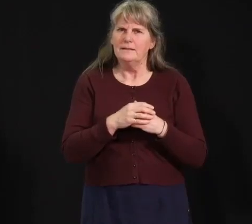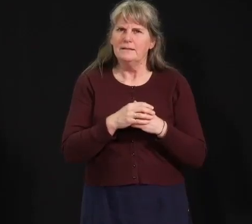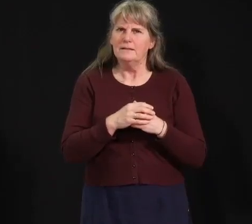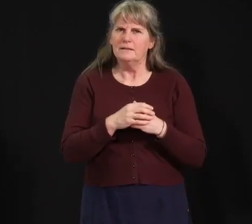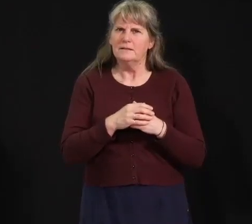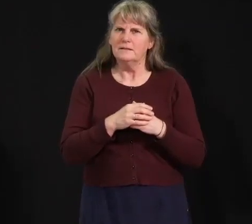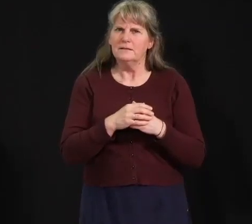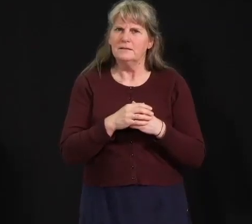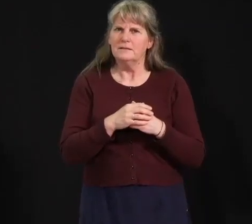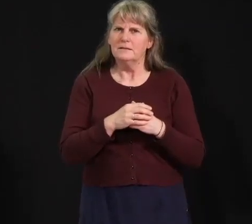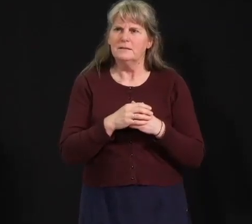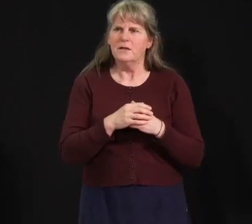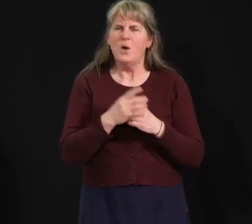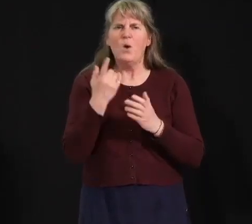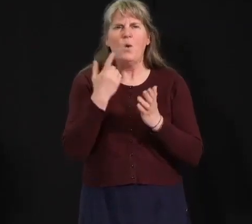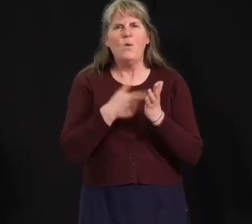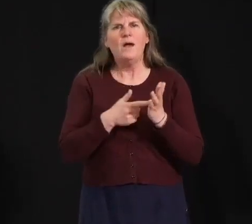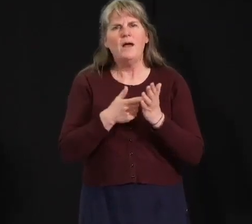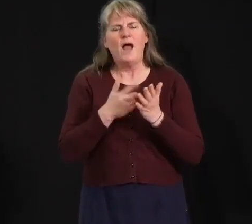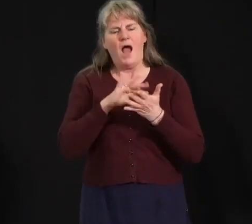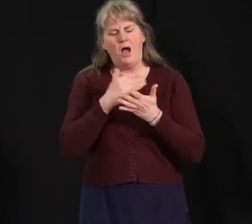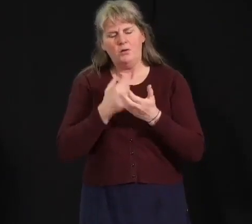Reporter: Go ahead! Reporter: I am curious to